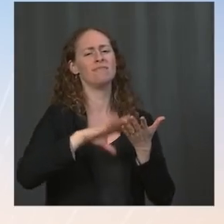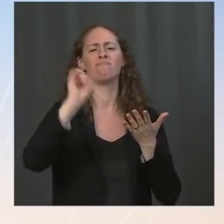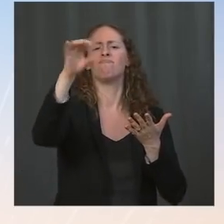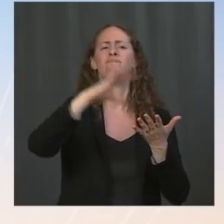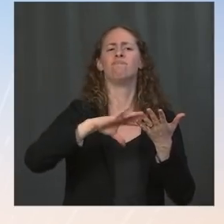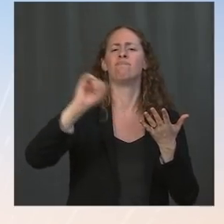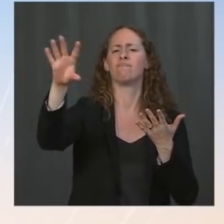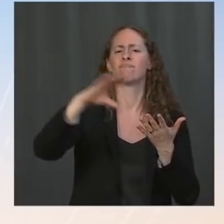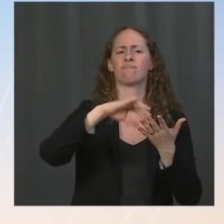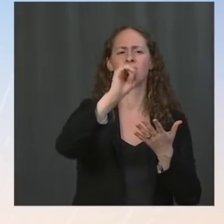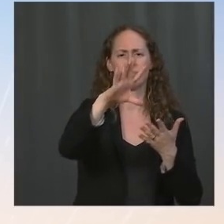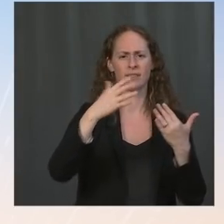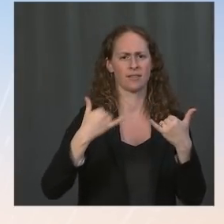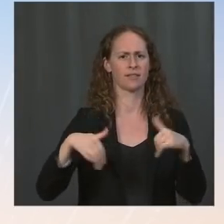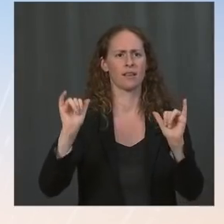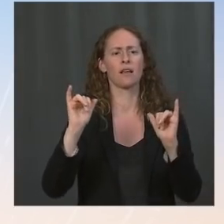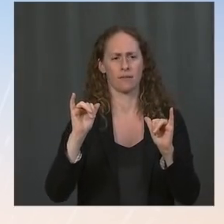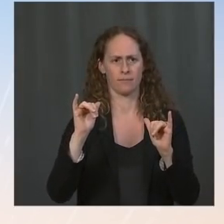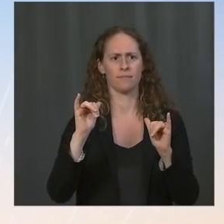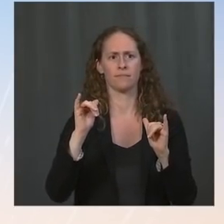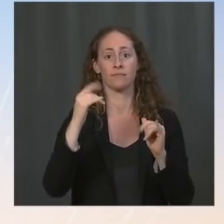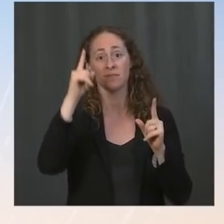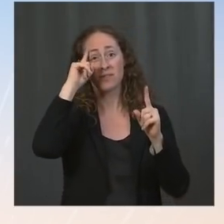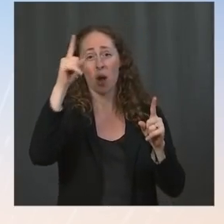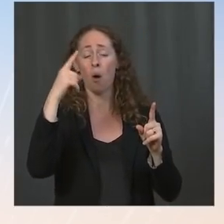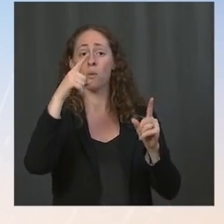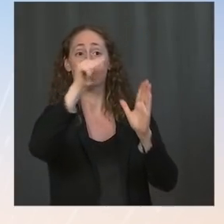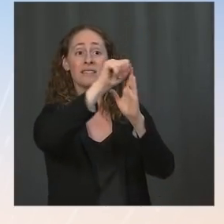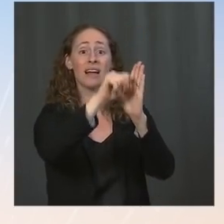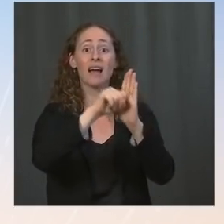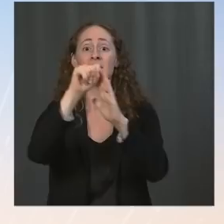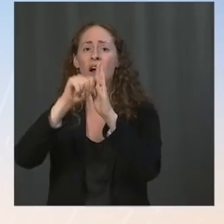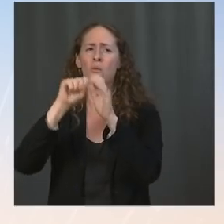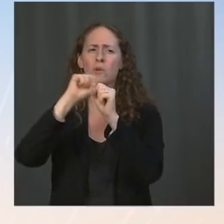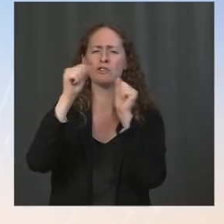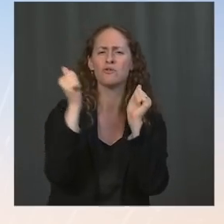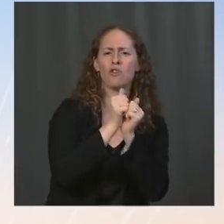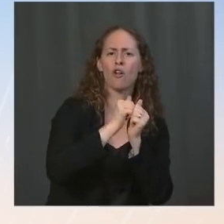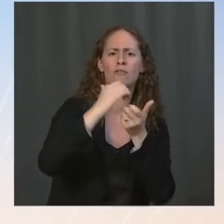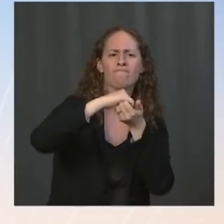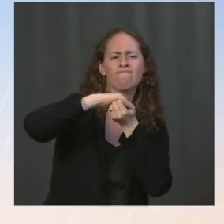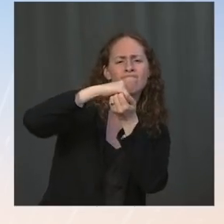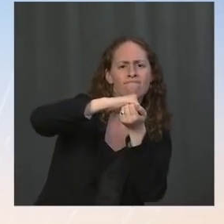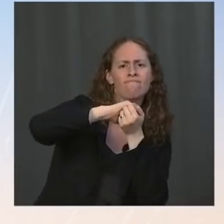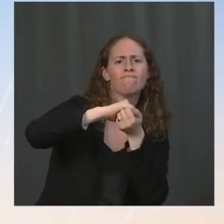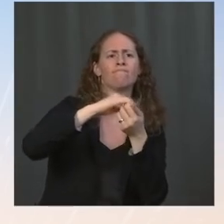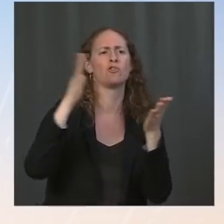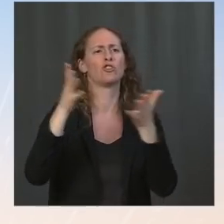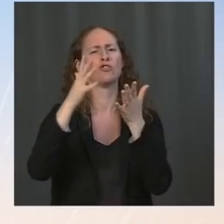with states and localities to keep people in their homes, make sure people have the assistance they need. That's why there was a range of programs